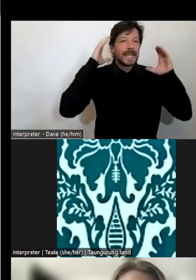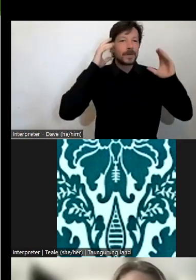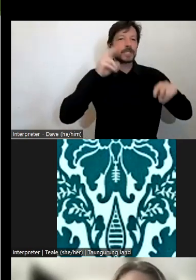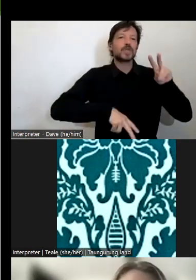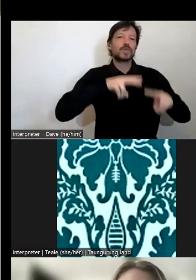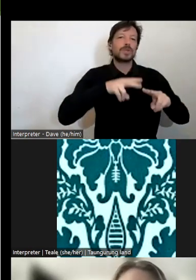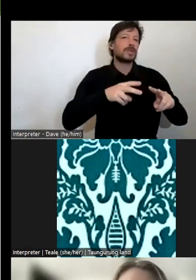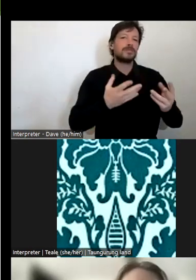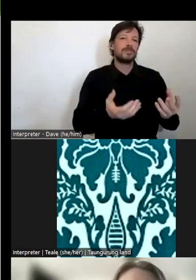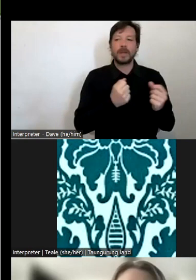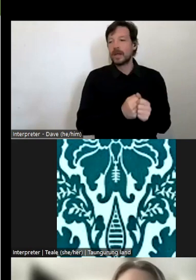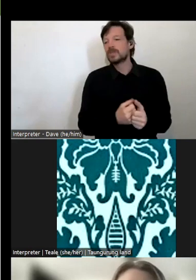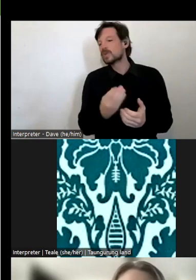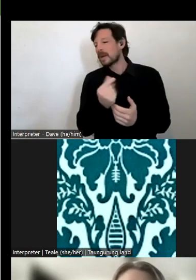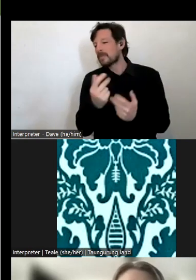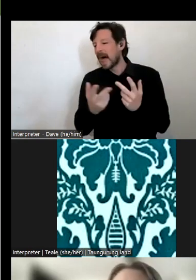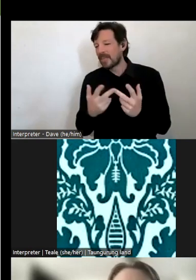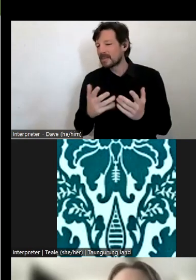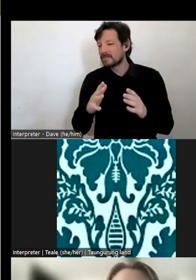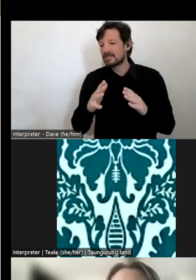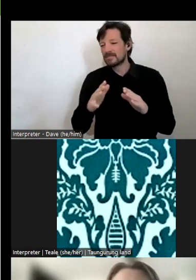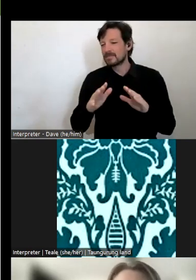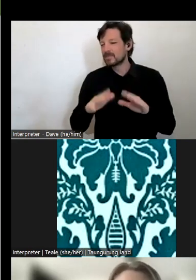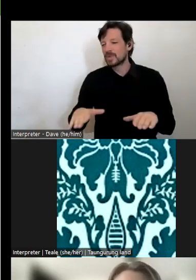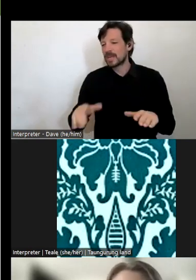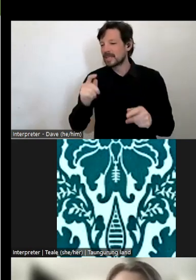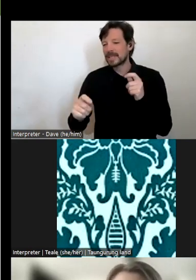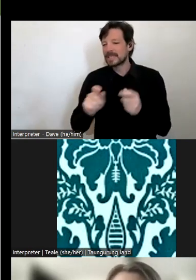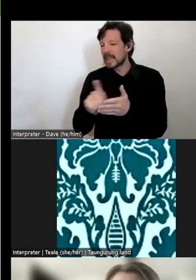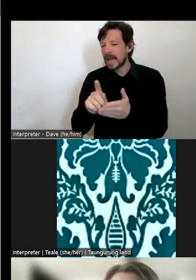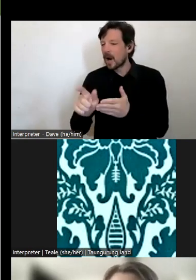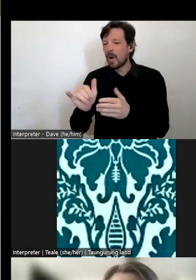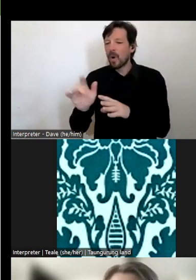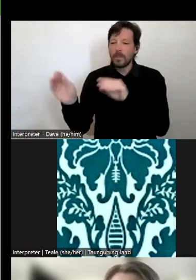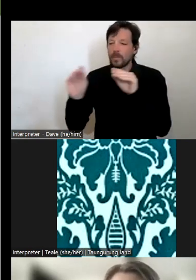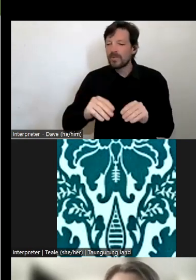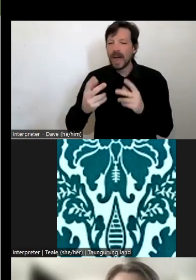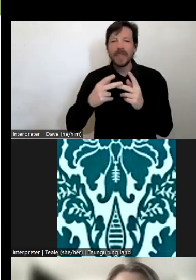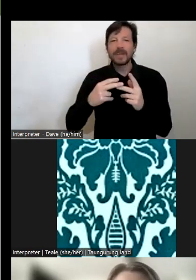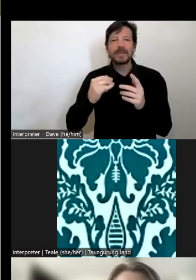to have testing later, or moved here from another place, or their hearing loss was diagnosed at an older age.